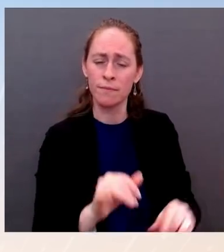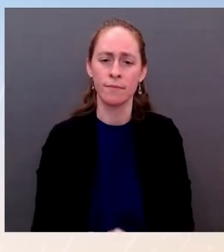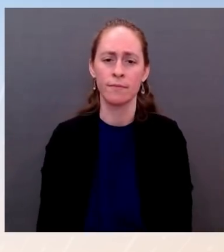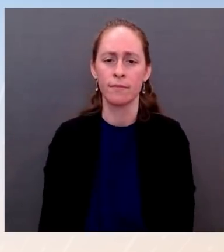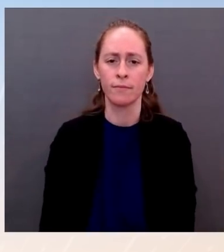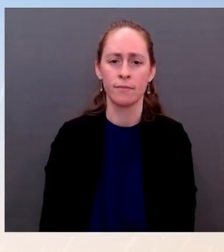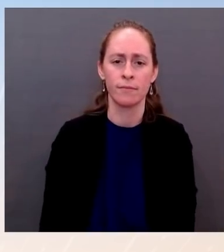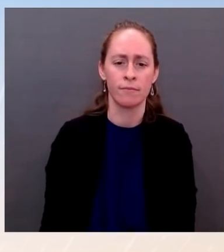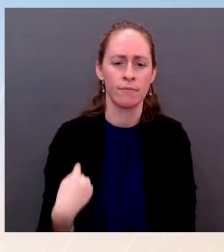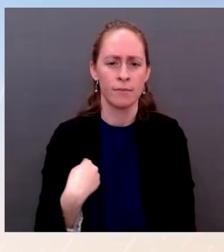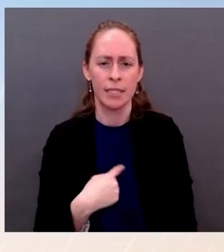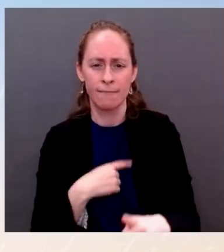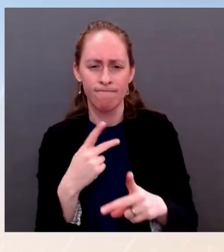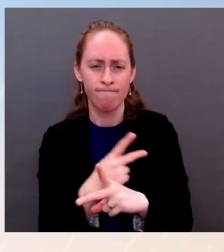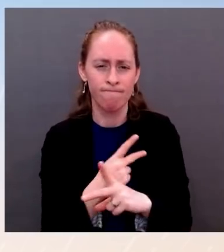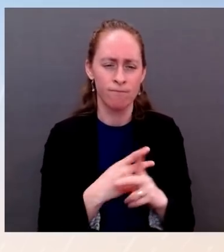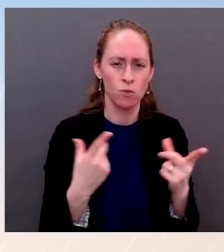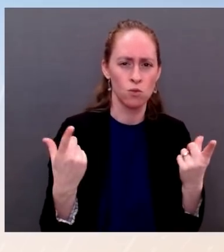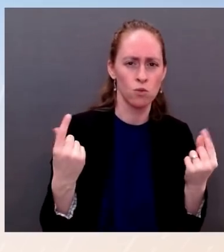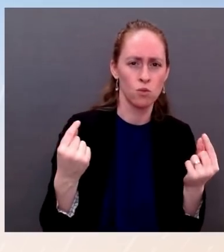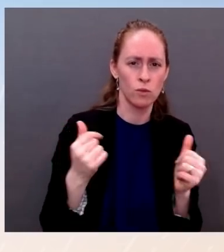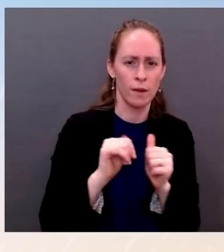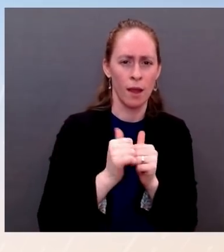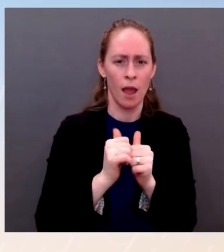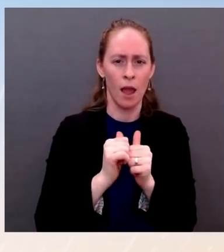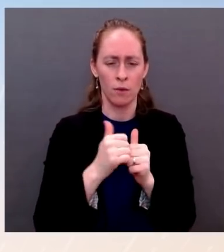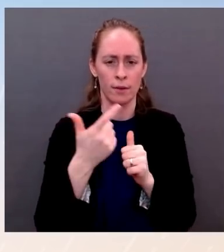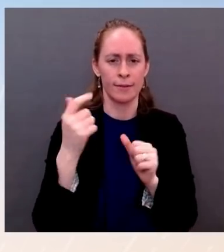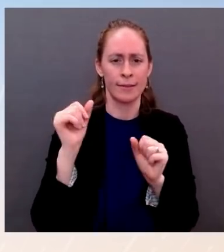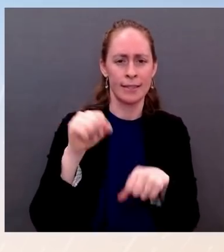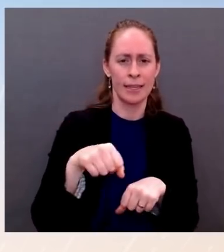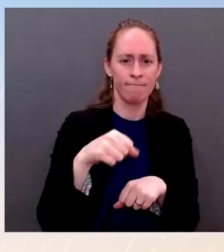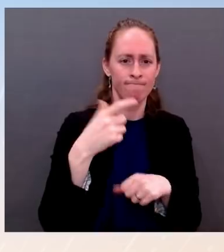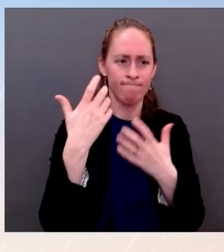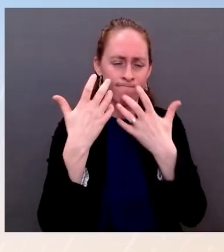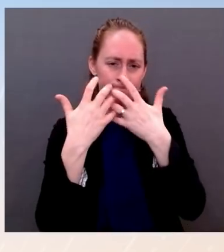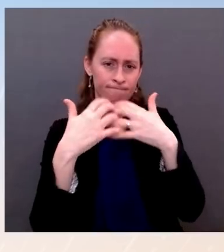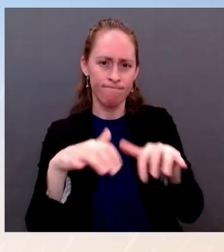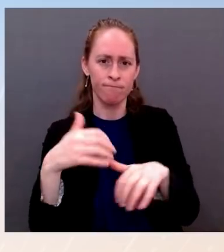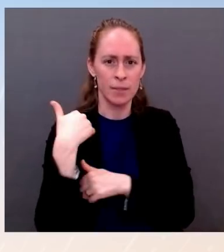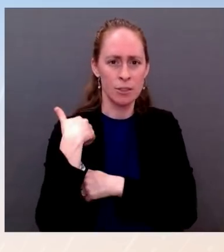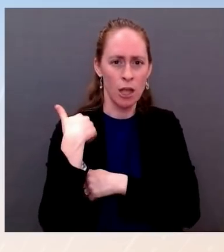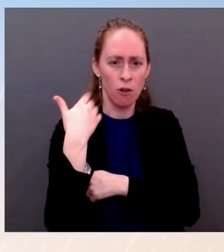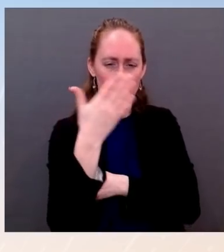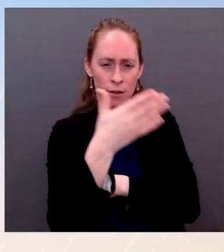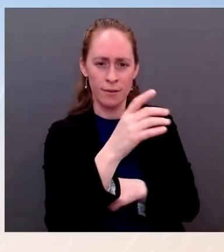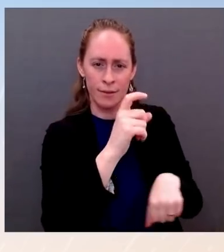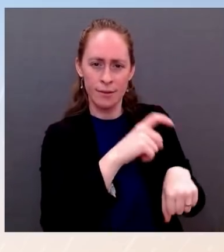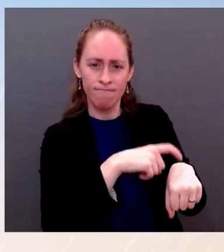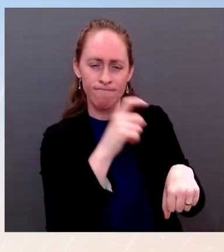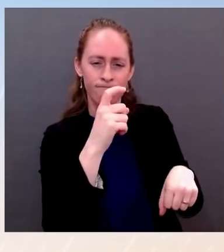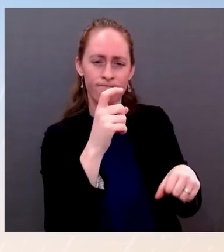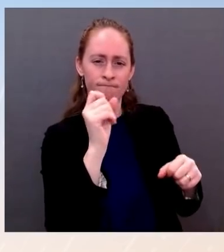back in early summer, to ensure that we could execute on that plan. And in every single meeting last August,